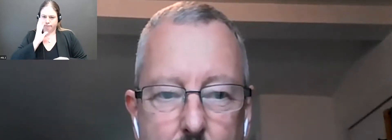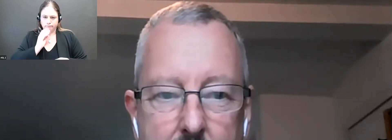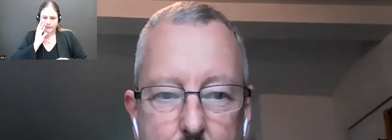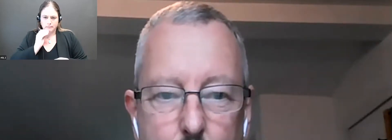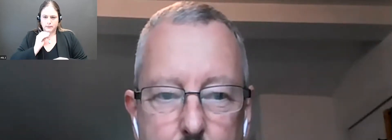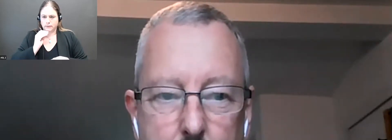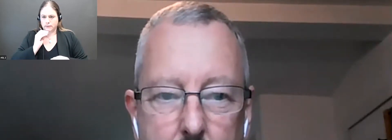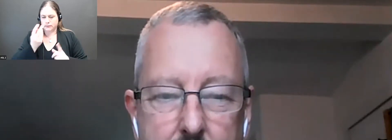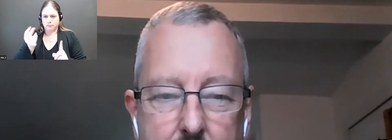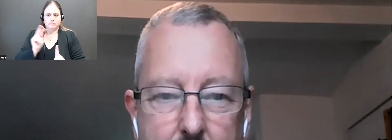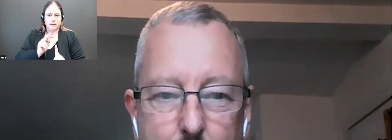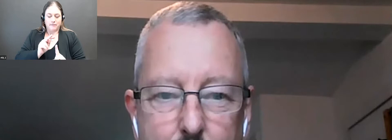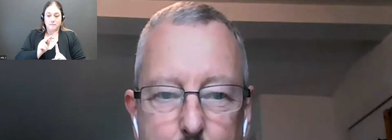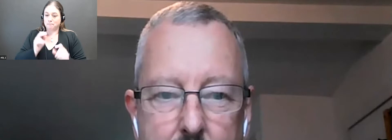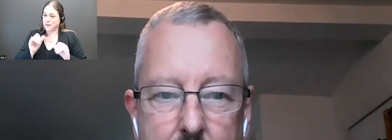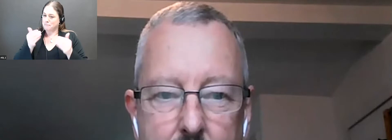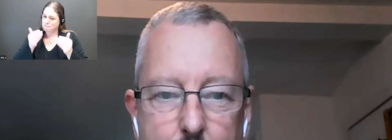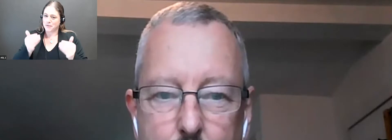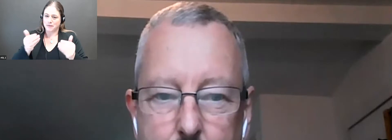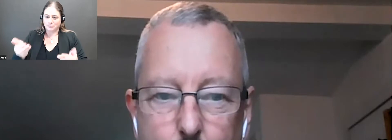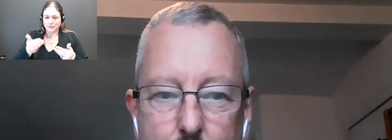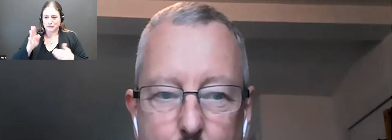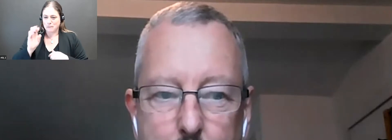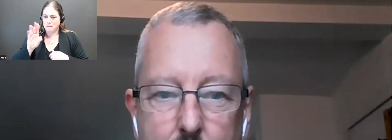hand it over to Bob. And thank you Bob for being here, and we're looking forward to your remarks.